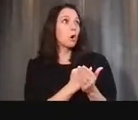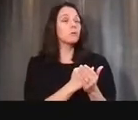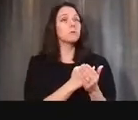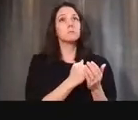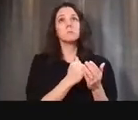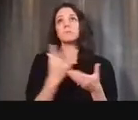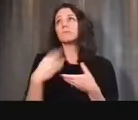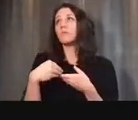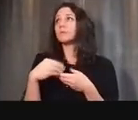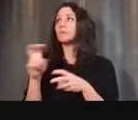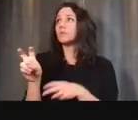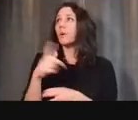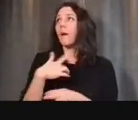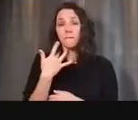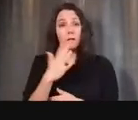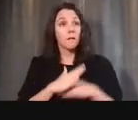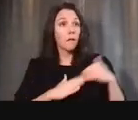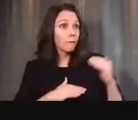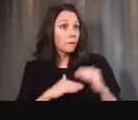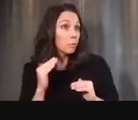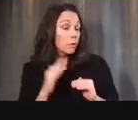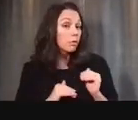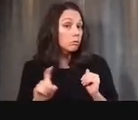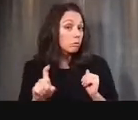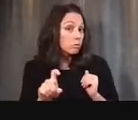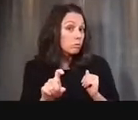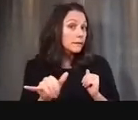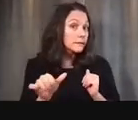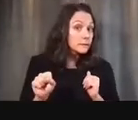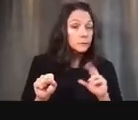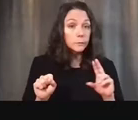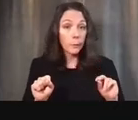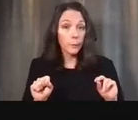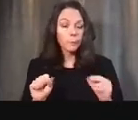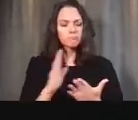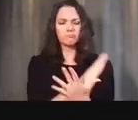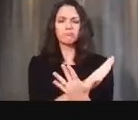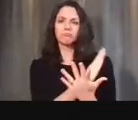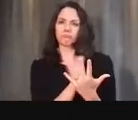Again, we allow people to tell us how often that impacted them.